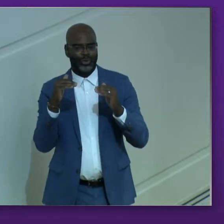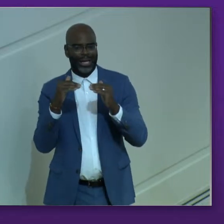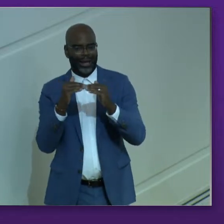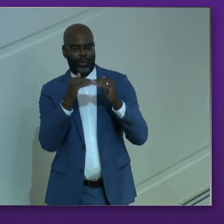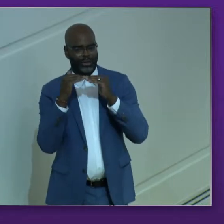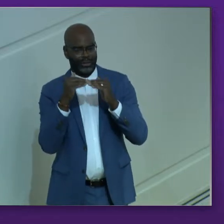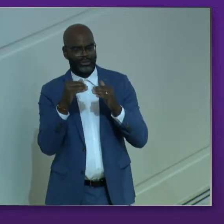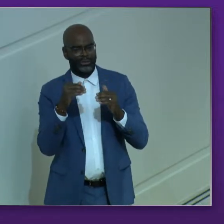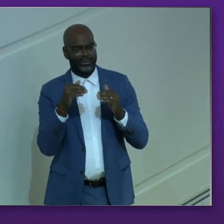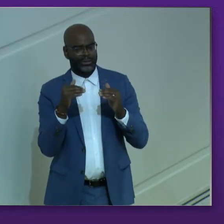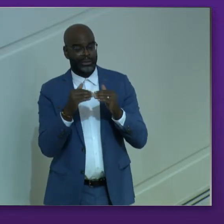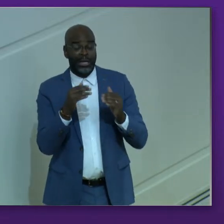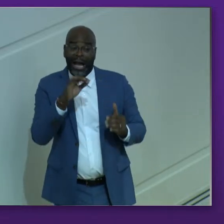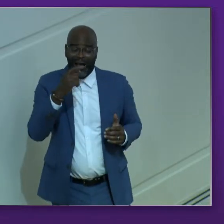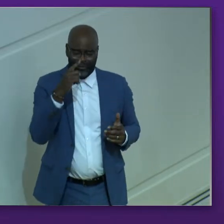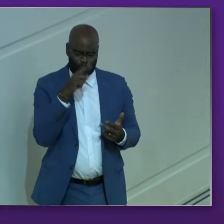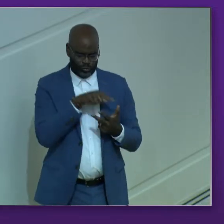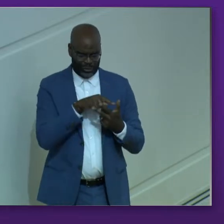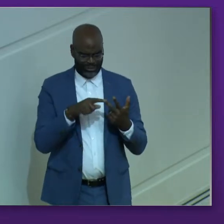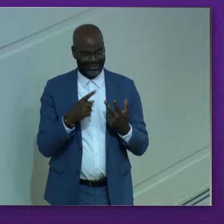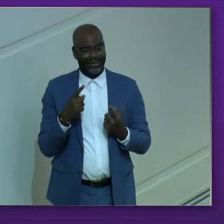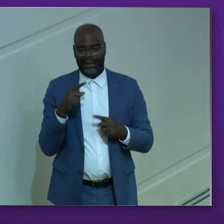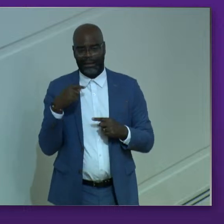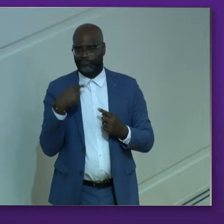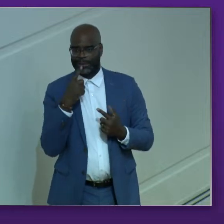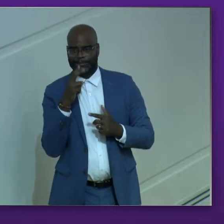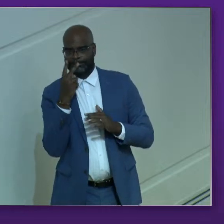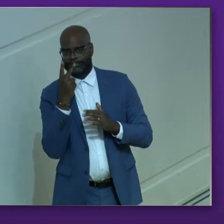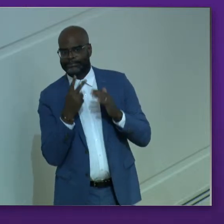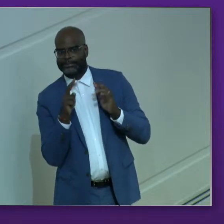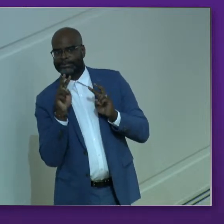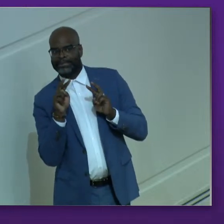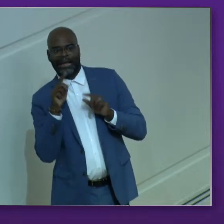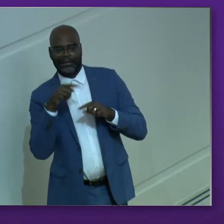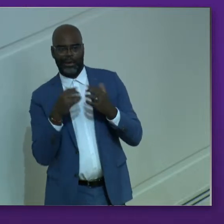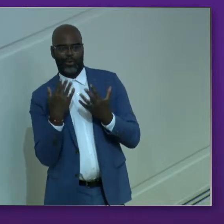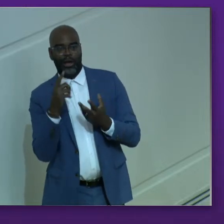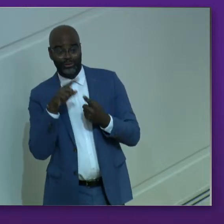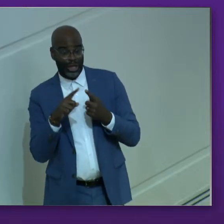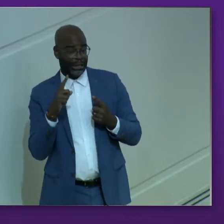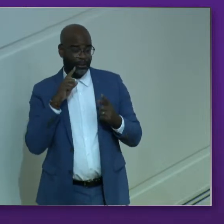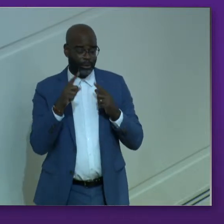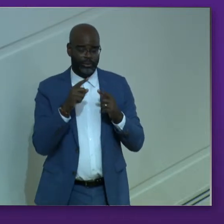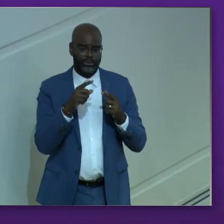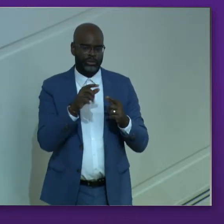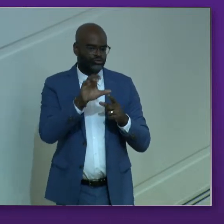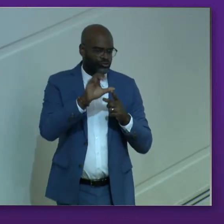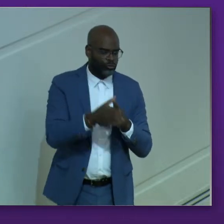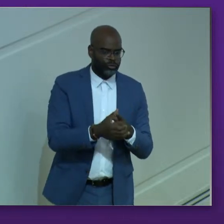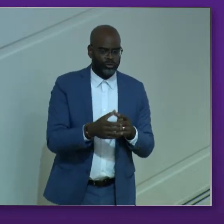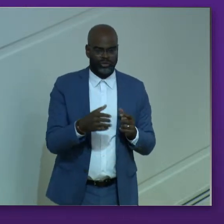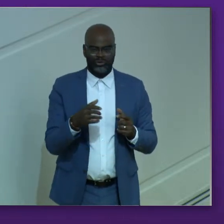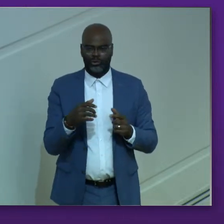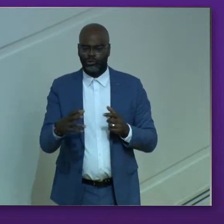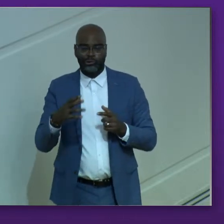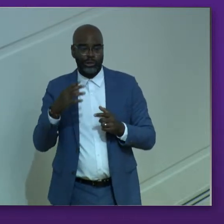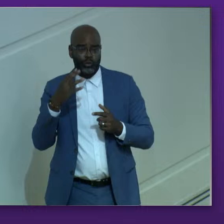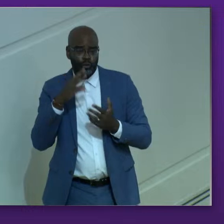AT THE NEXUS OF HISTORY AND